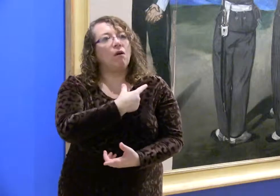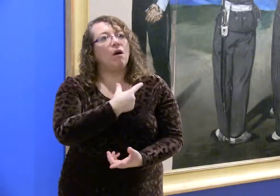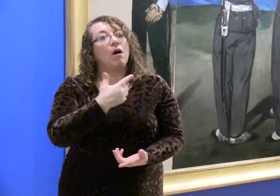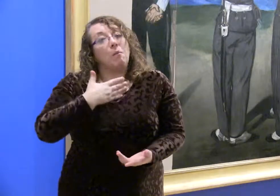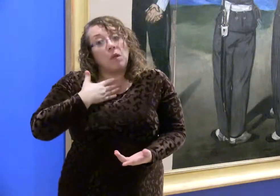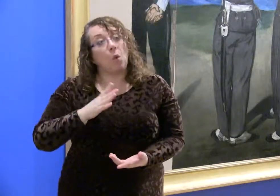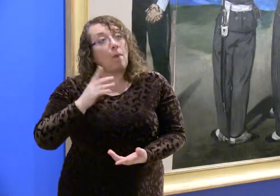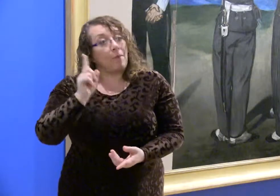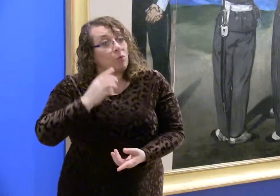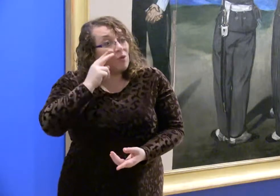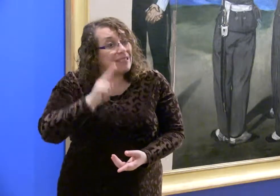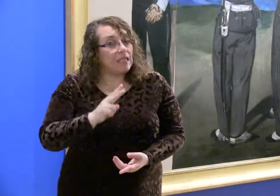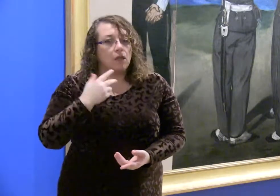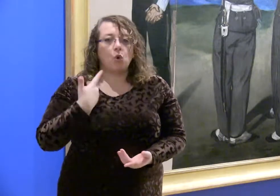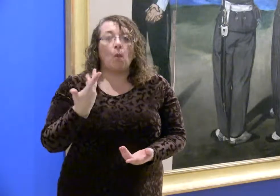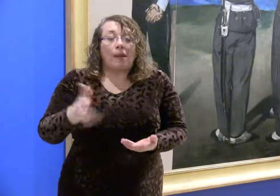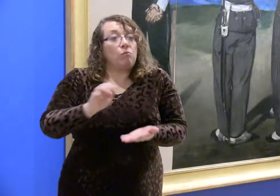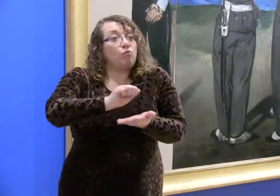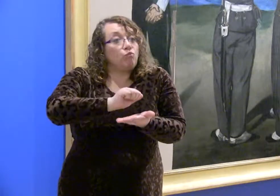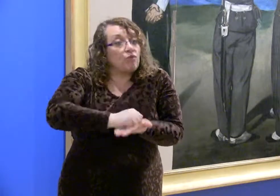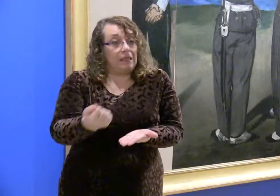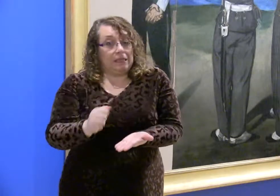so he created a lithograph, which was banned